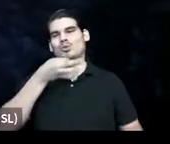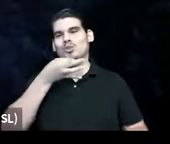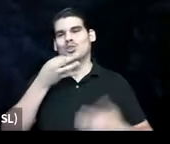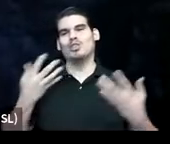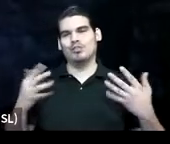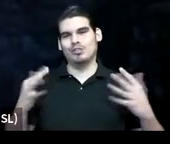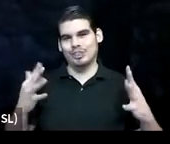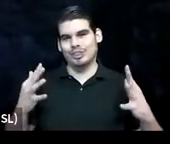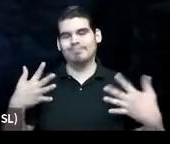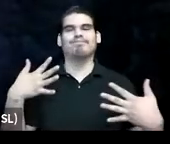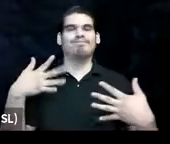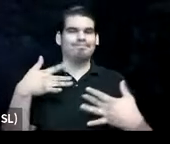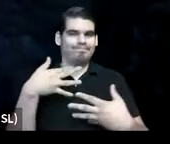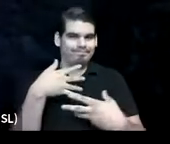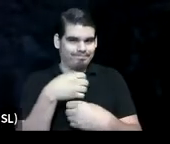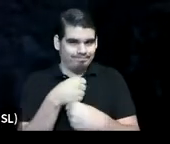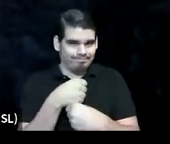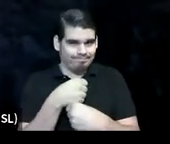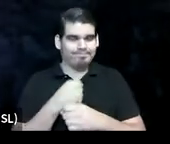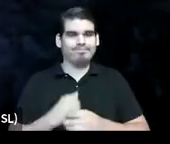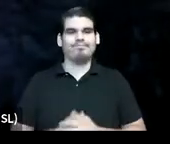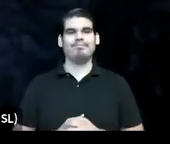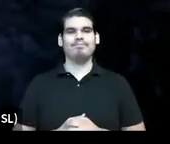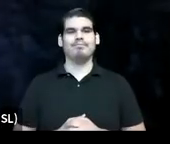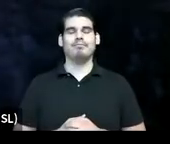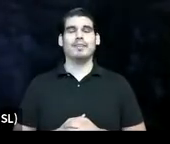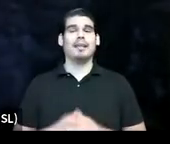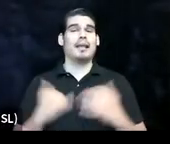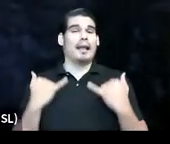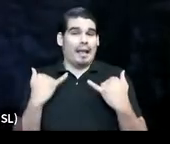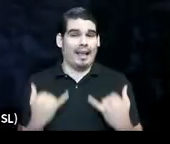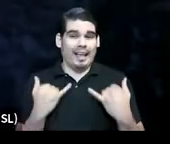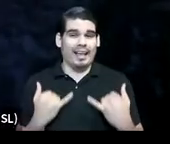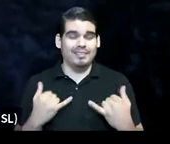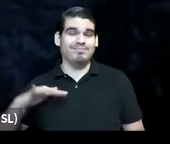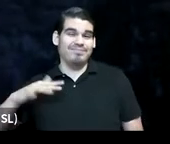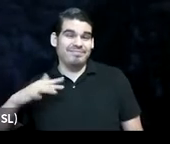there were some very short amount of time. So obviously this would be the final draft like